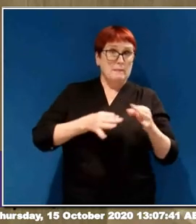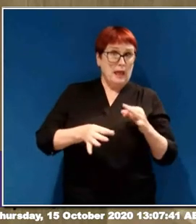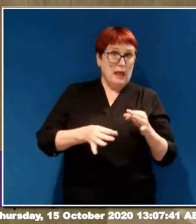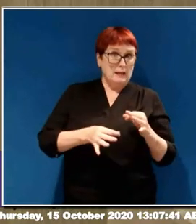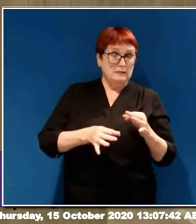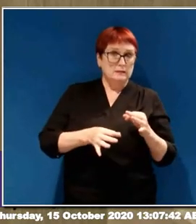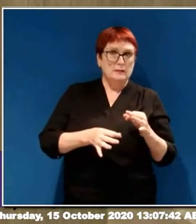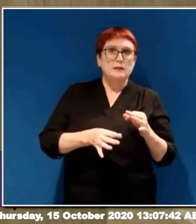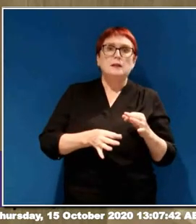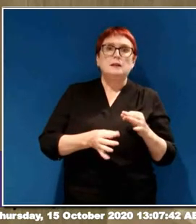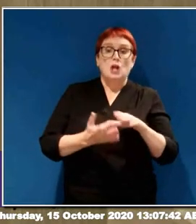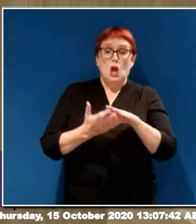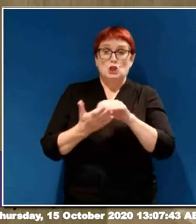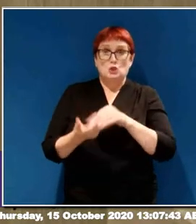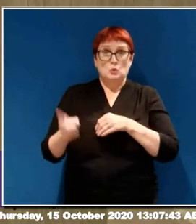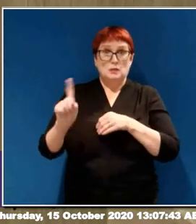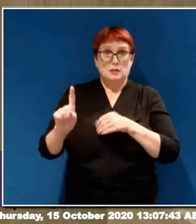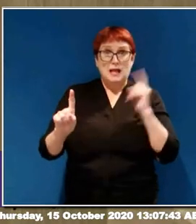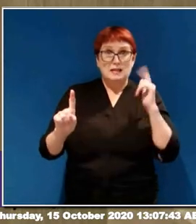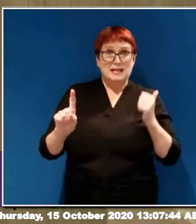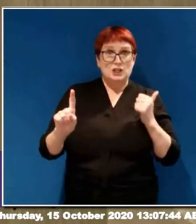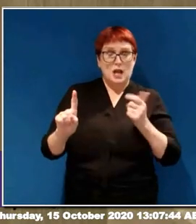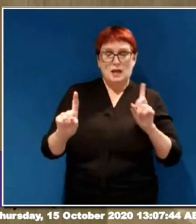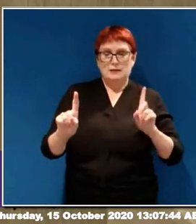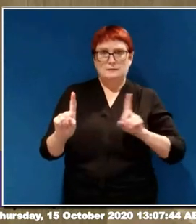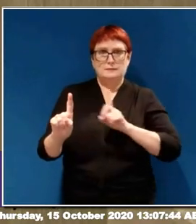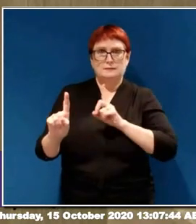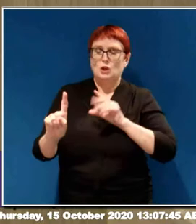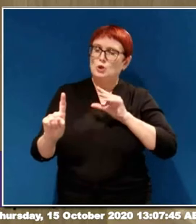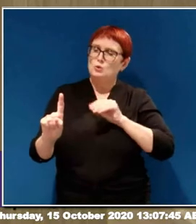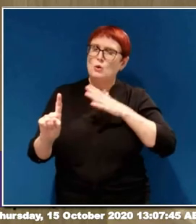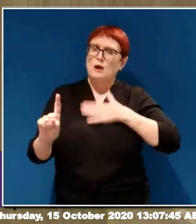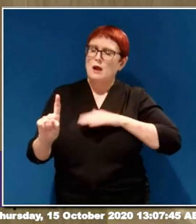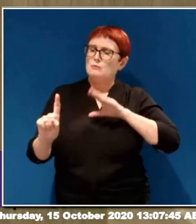and calmly speak to them and tell them what they need to do.